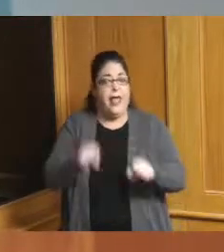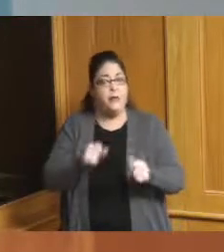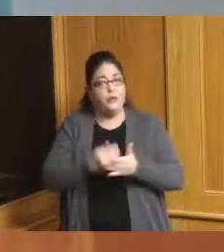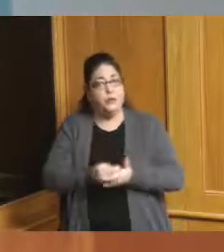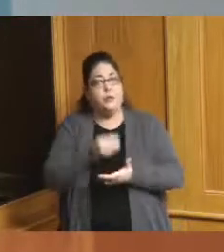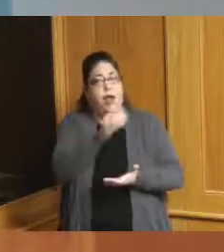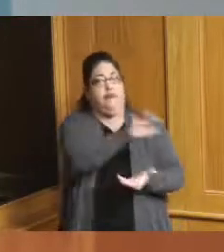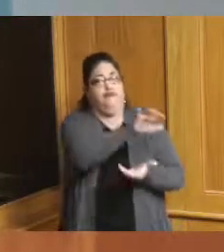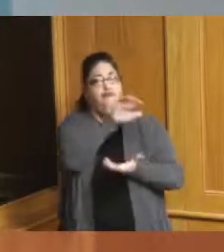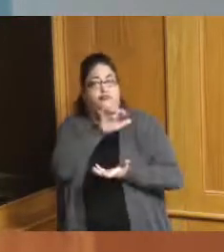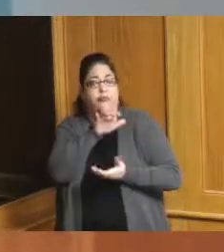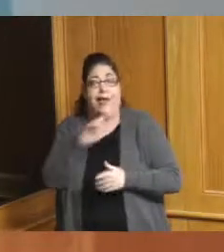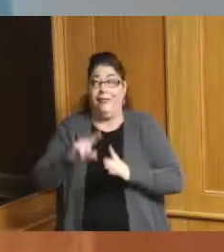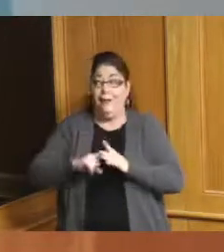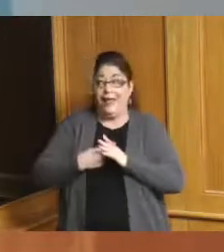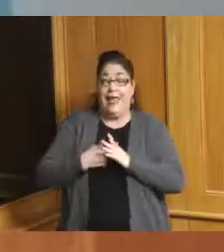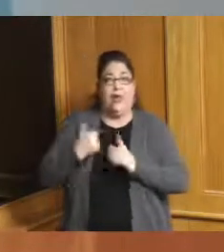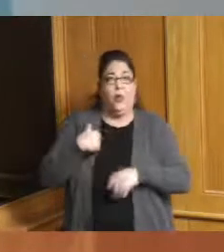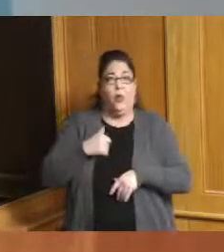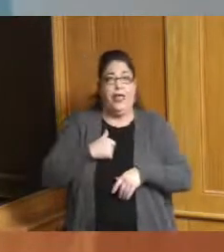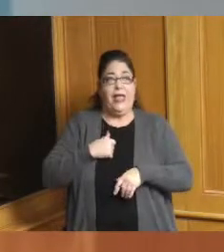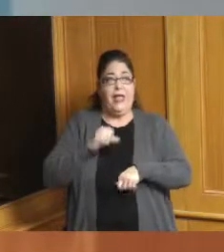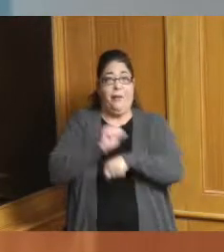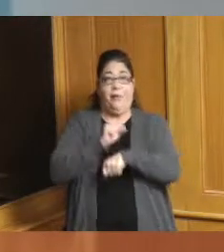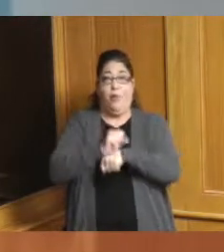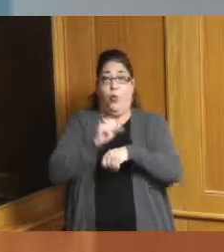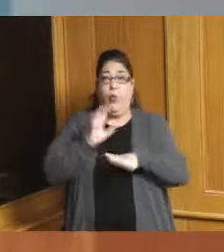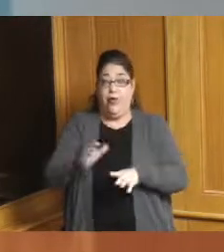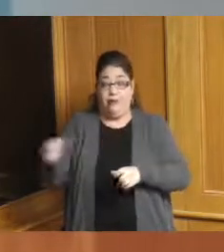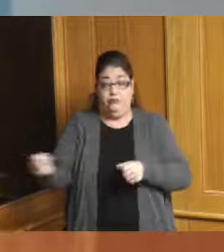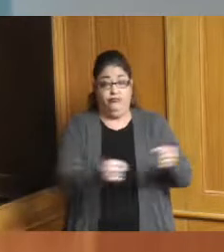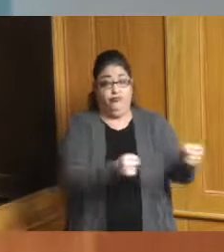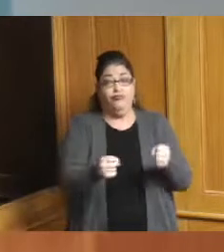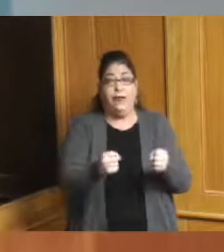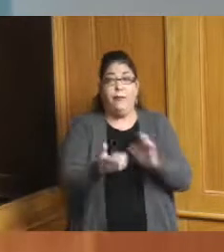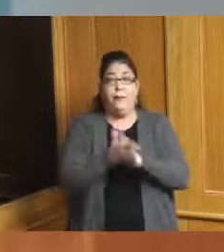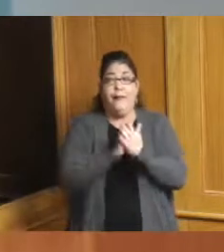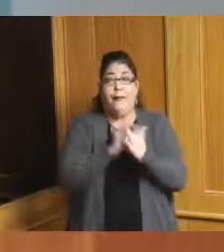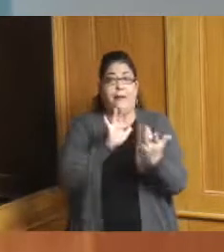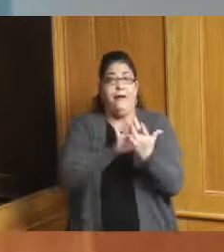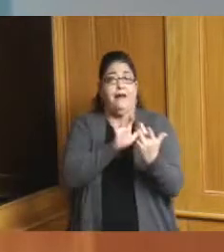in the beginning we were allocating employees to be contact tracers if you'll recall that was that